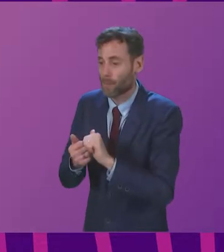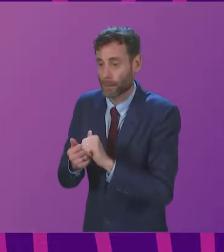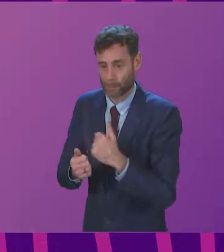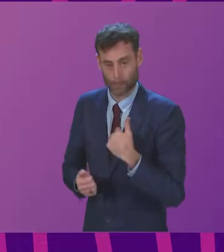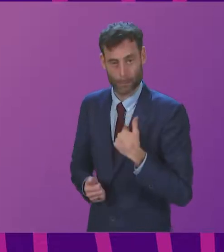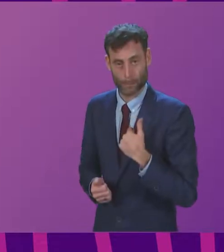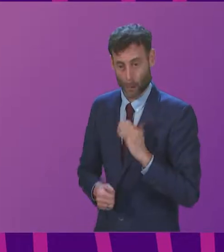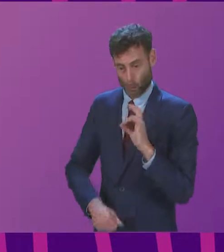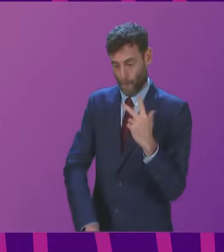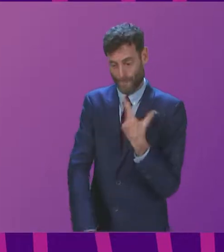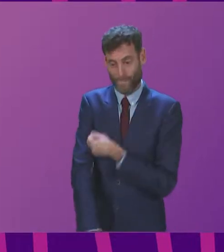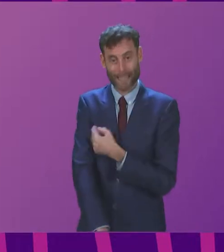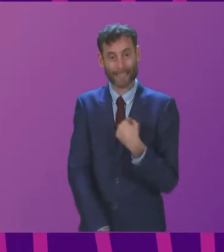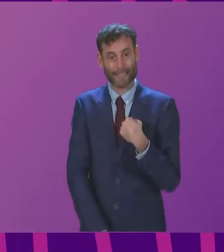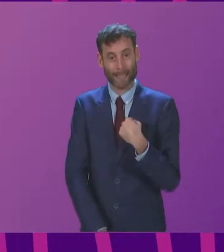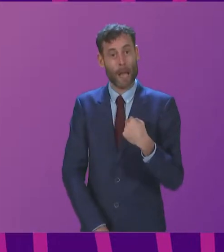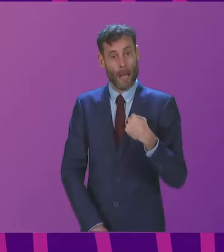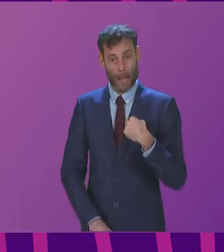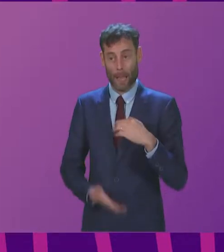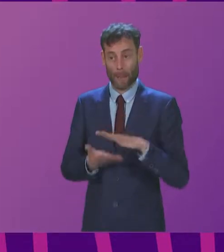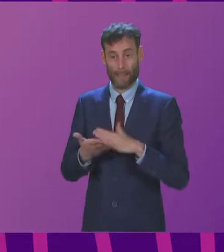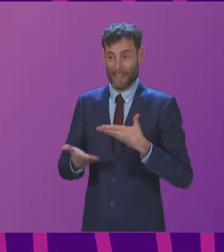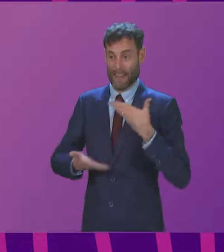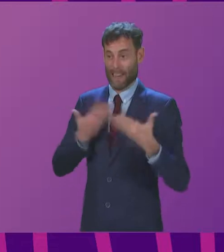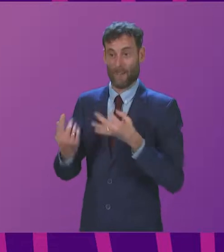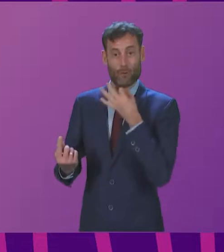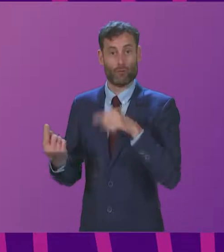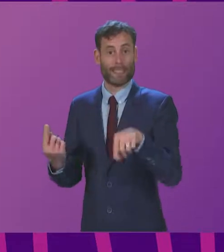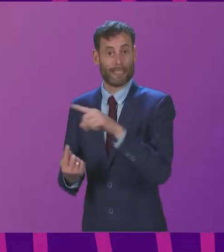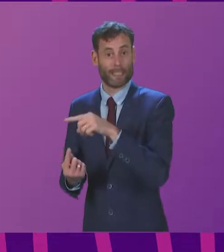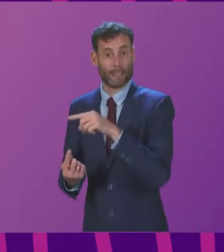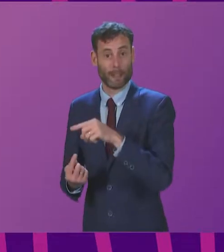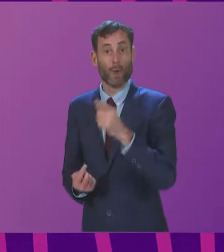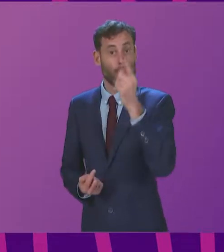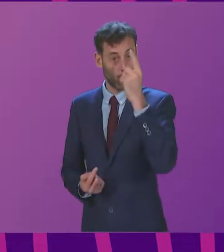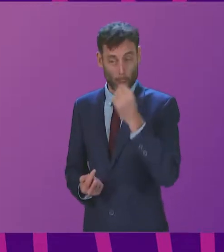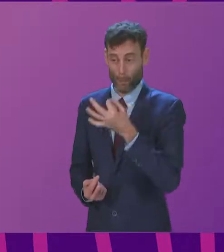you are putting them at unnecessary risk. To be blunt, you could be putting their lives in danger.